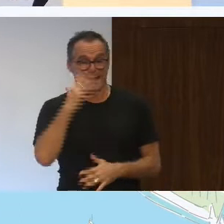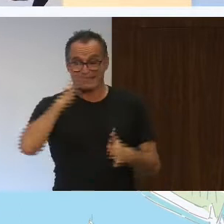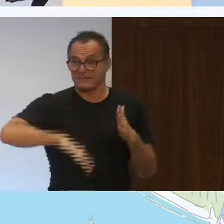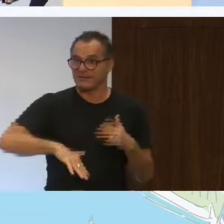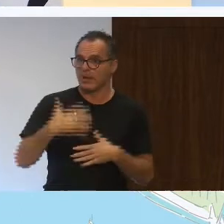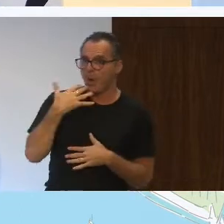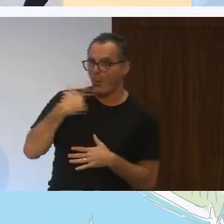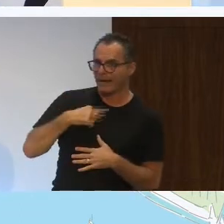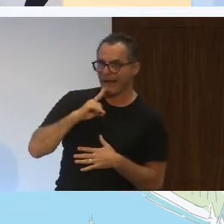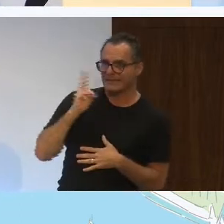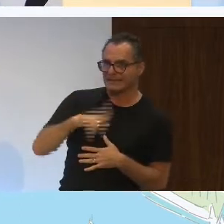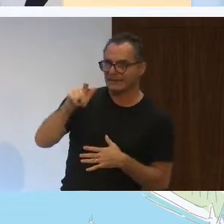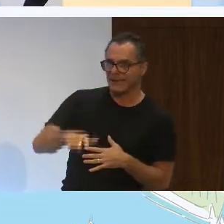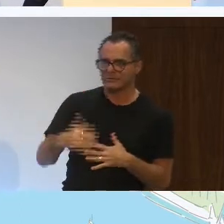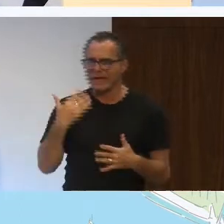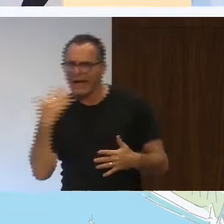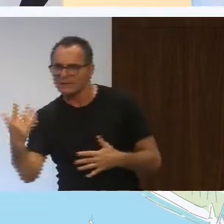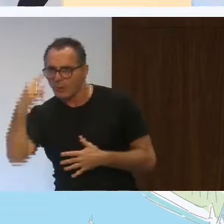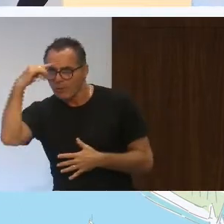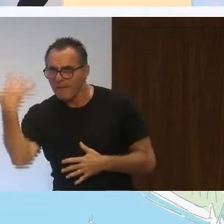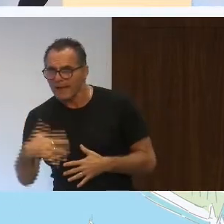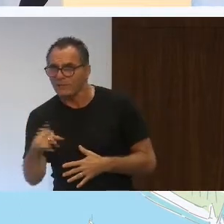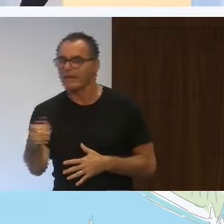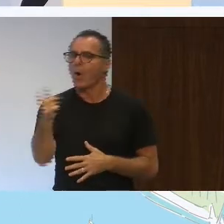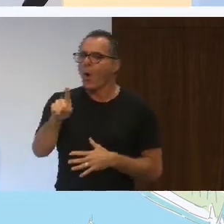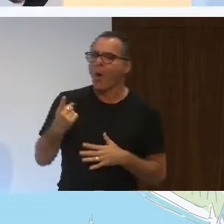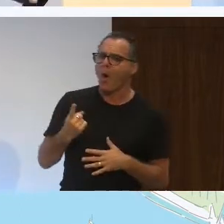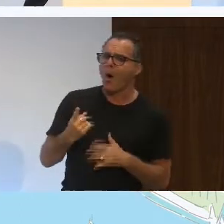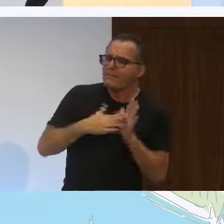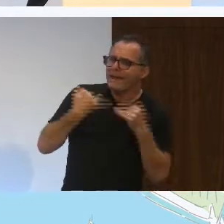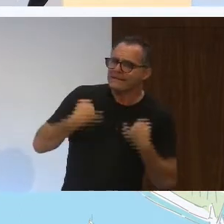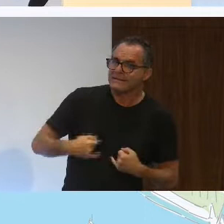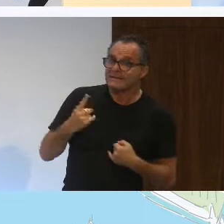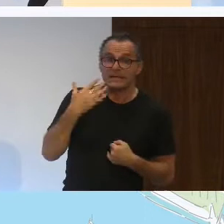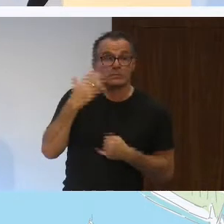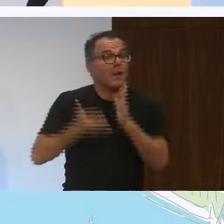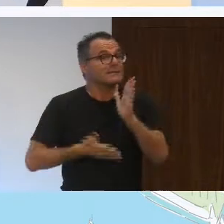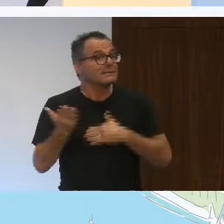that I don't know if they actually have migraine or they might have this Meniere’s disease when I send them to get these tests done,